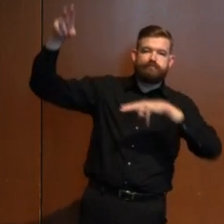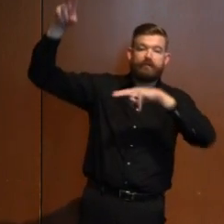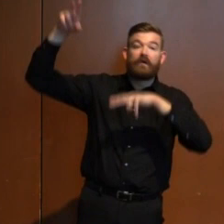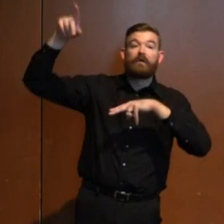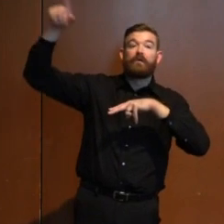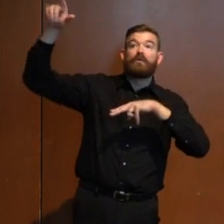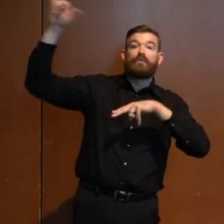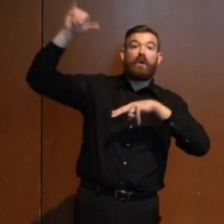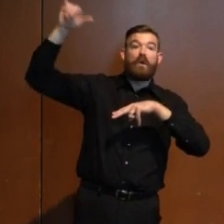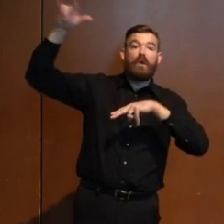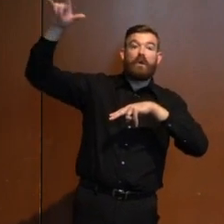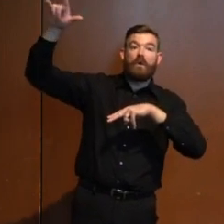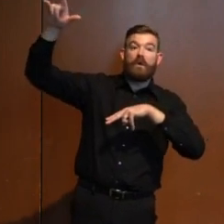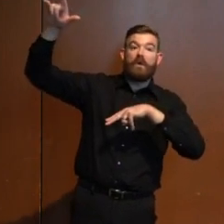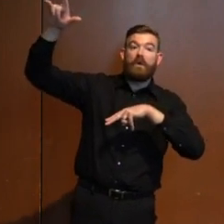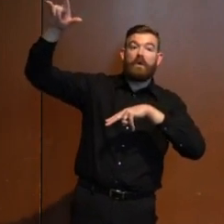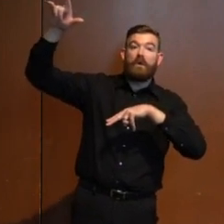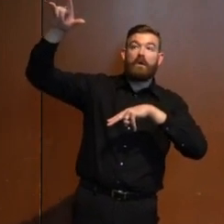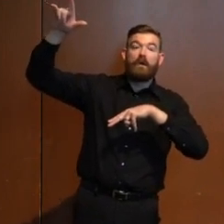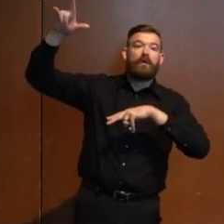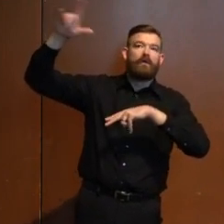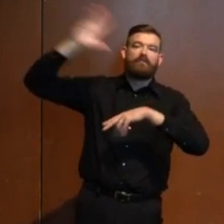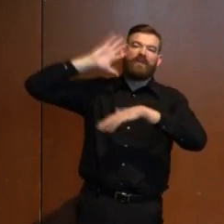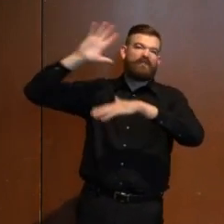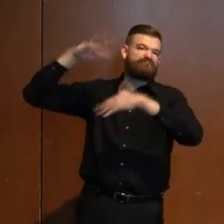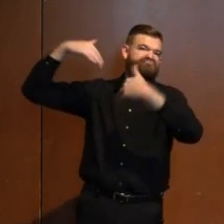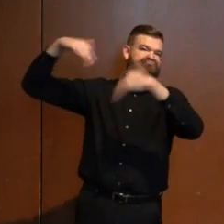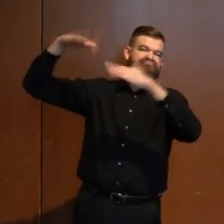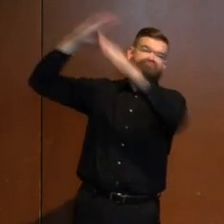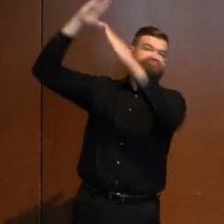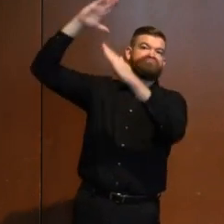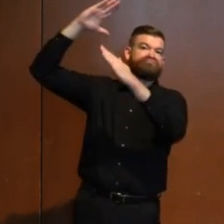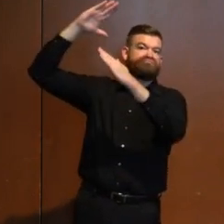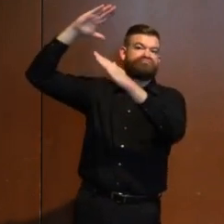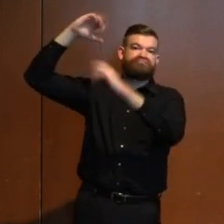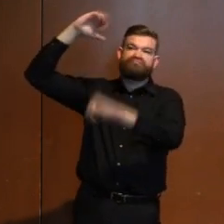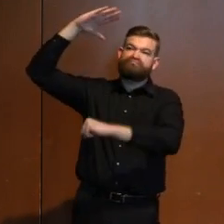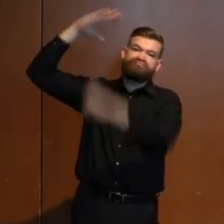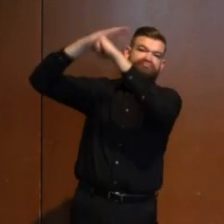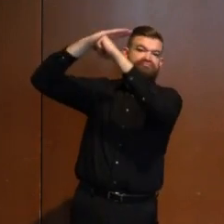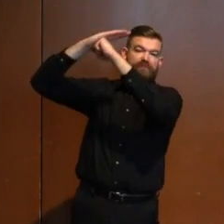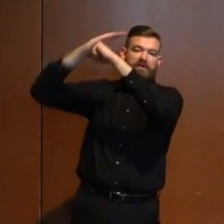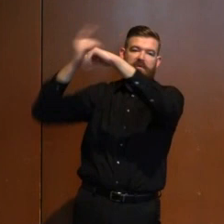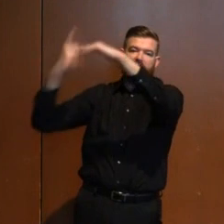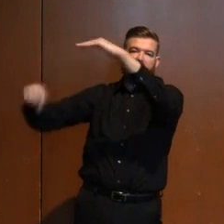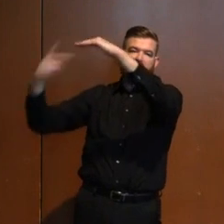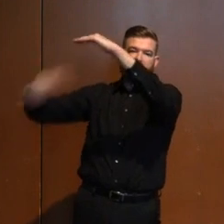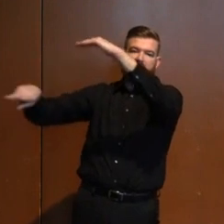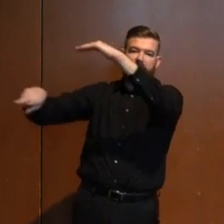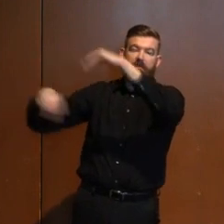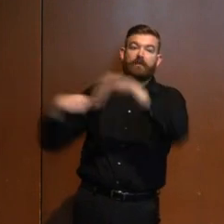TRENDS ARE TRACKING OUR NEIGHBORS. CASES ARE RISING EXPENENTIALLY